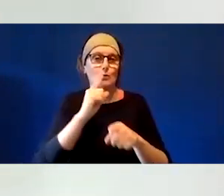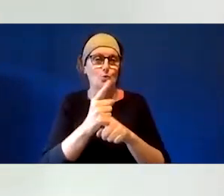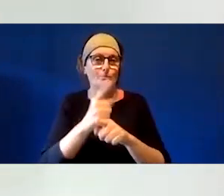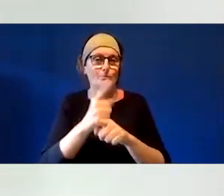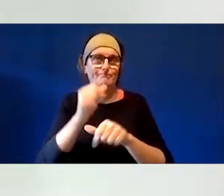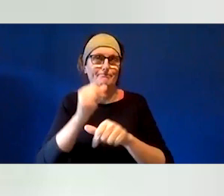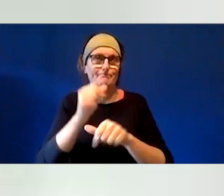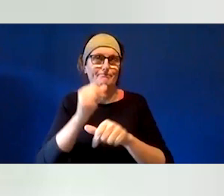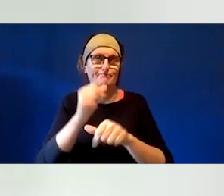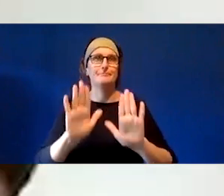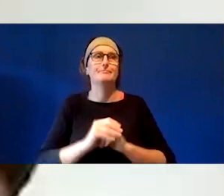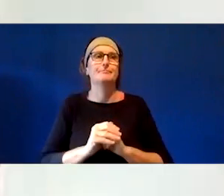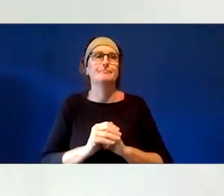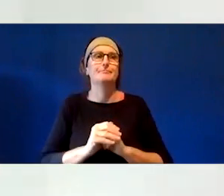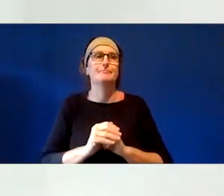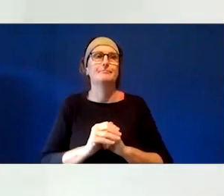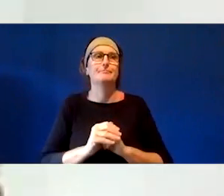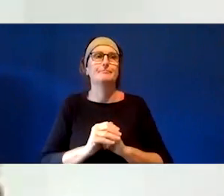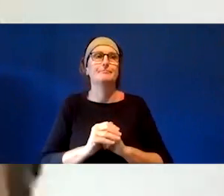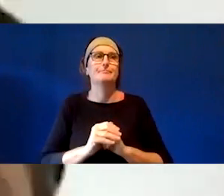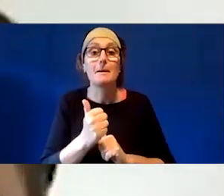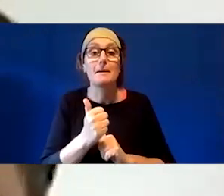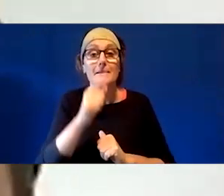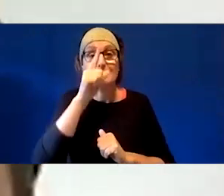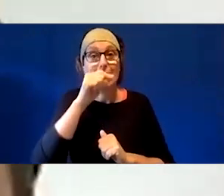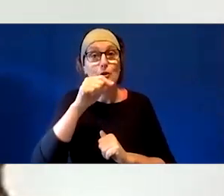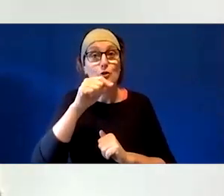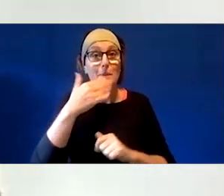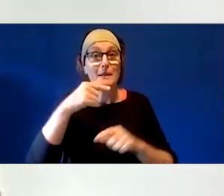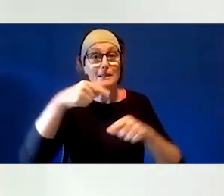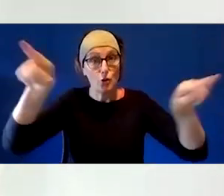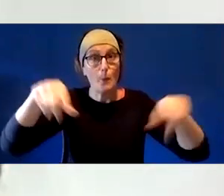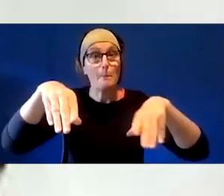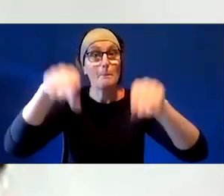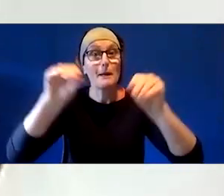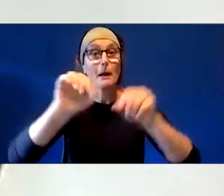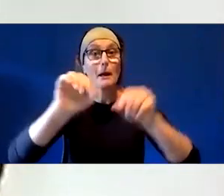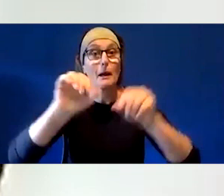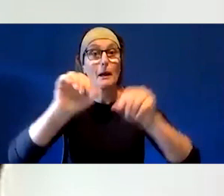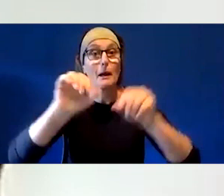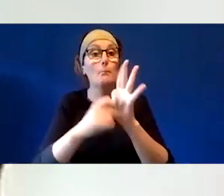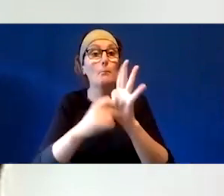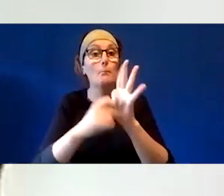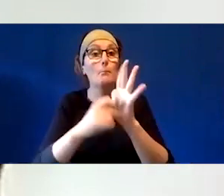Could everybody please go and grab your wallets - your purse - wherever it is that you have money.